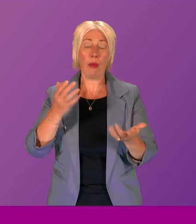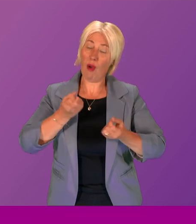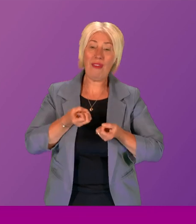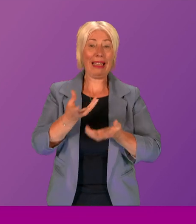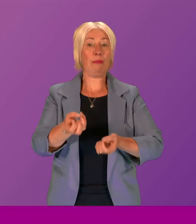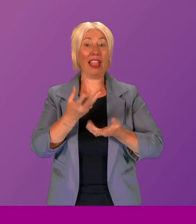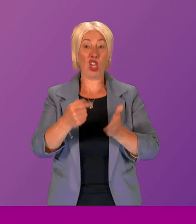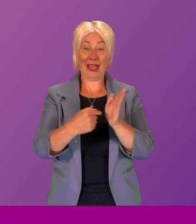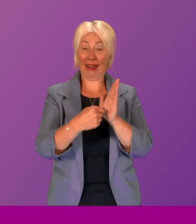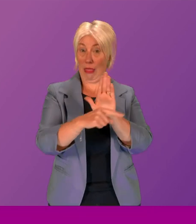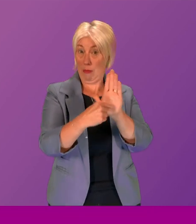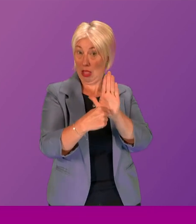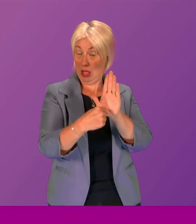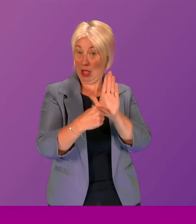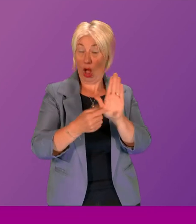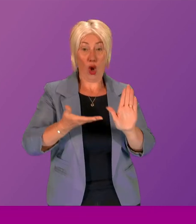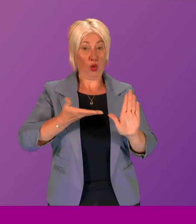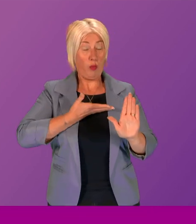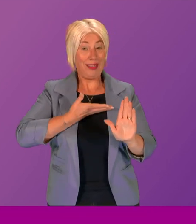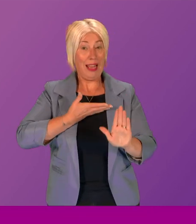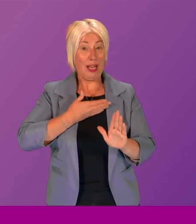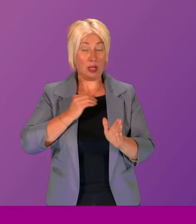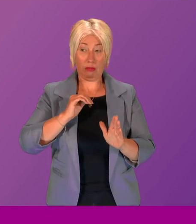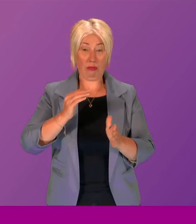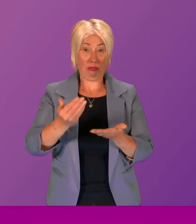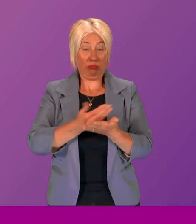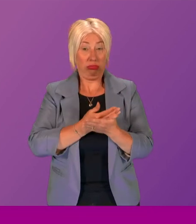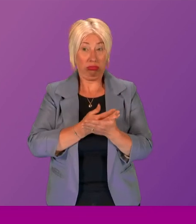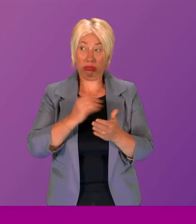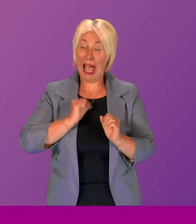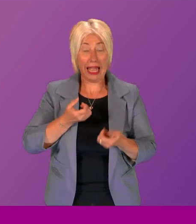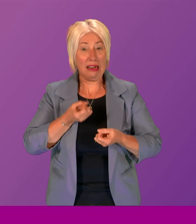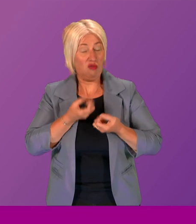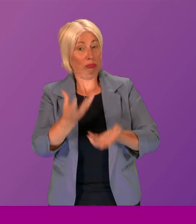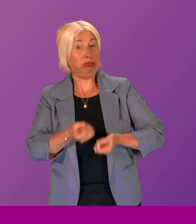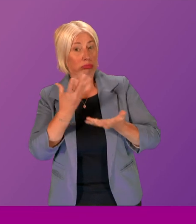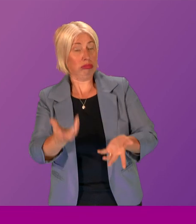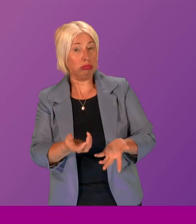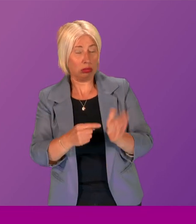The Hate Crime and Public Order Act 2021 contains provisions that protect people’s right to freedom of expression. However, it also ensures that Scotland,